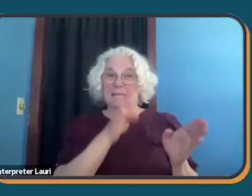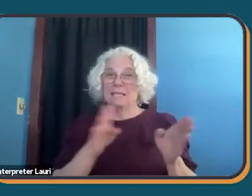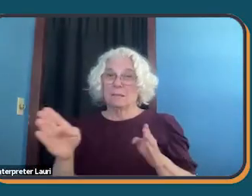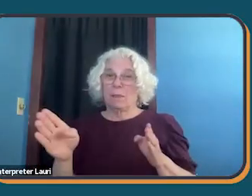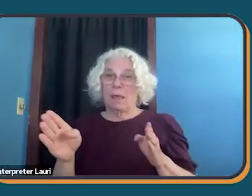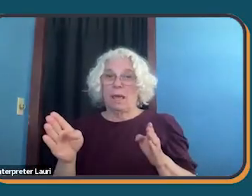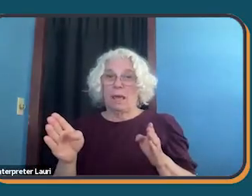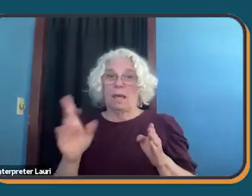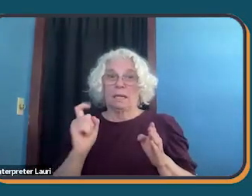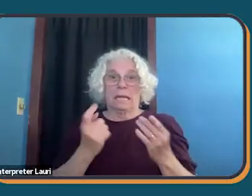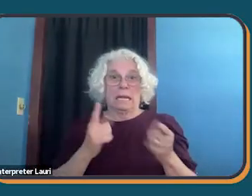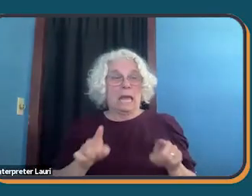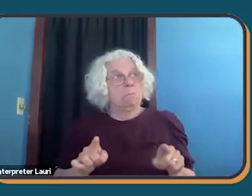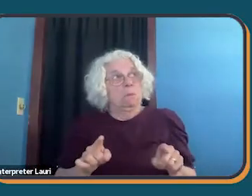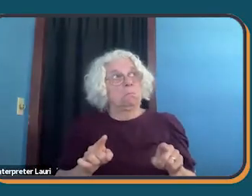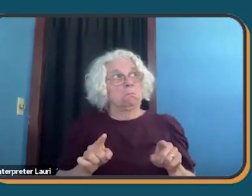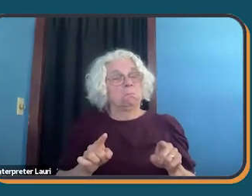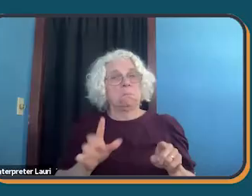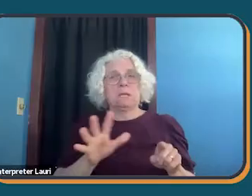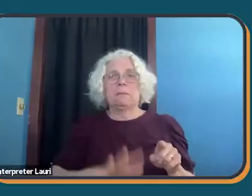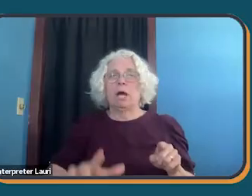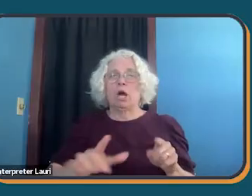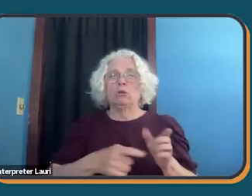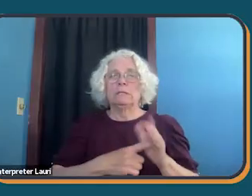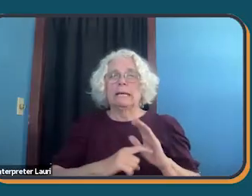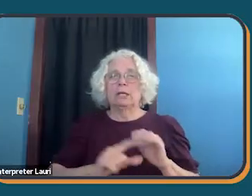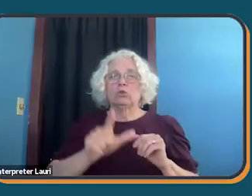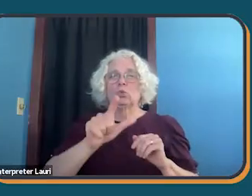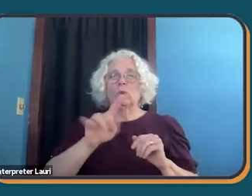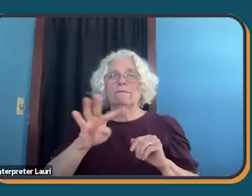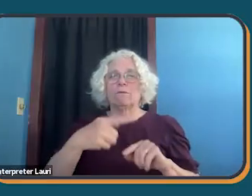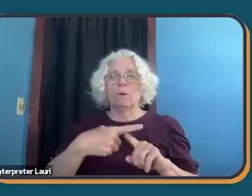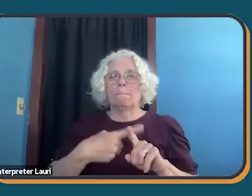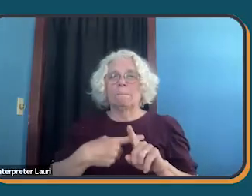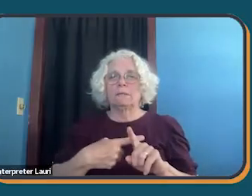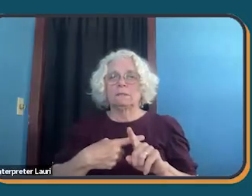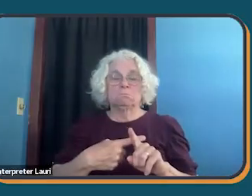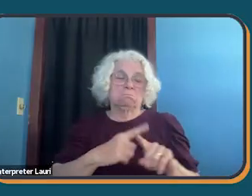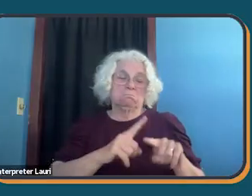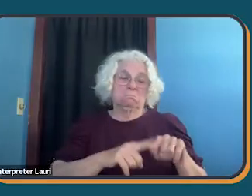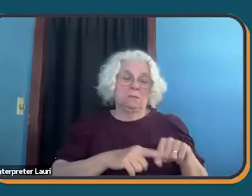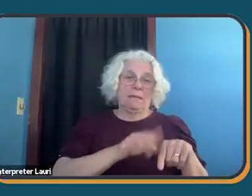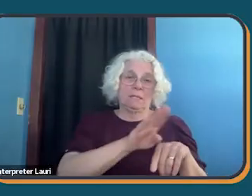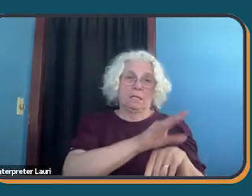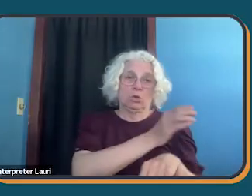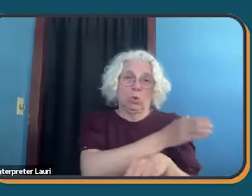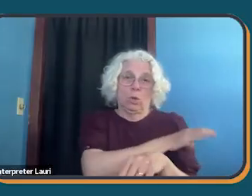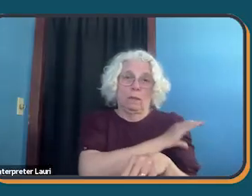to be realistically accomplished in about 24 months. So, the timeframe may vary with your practice,